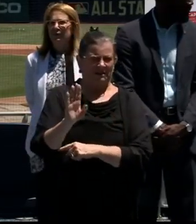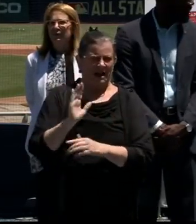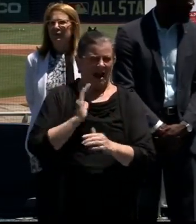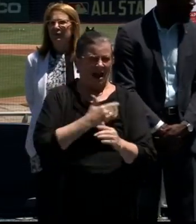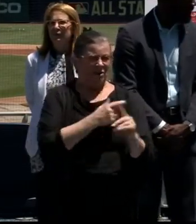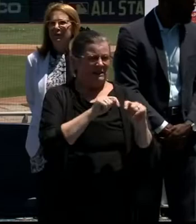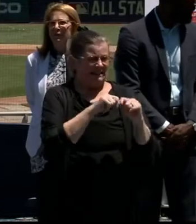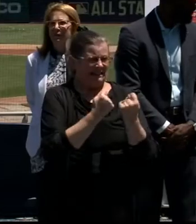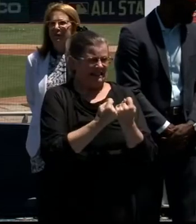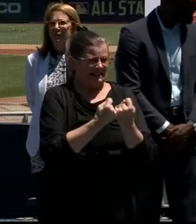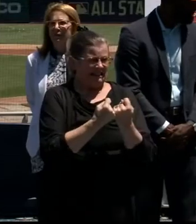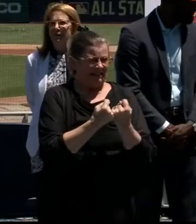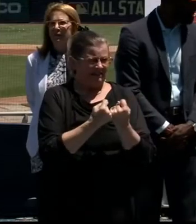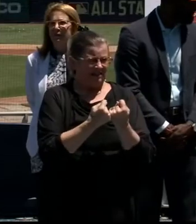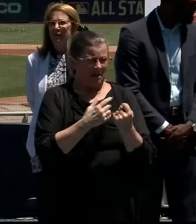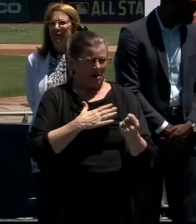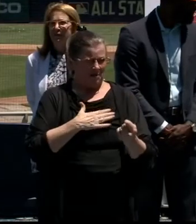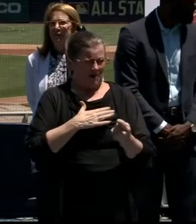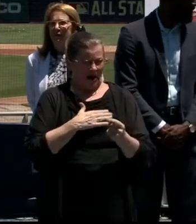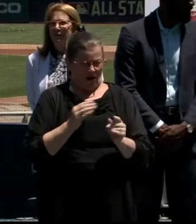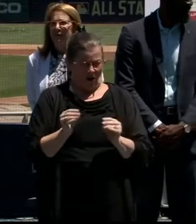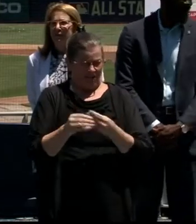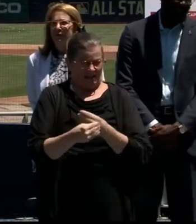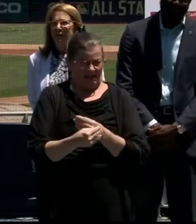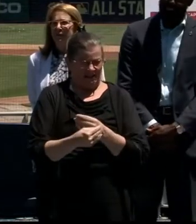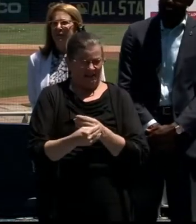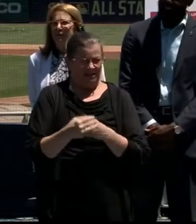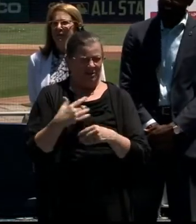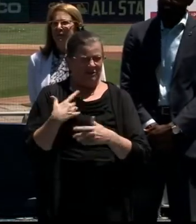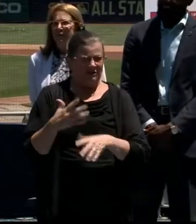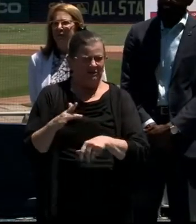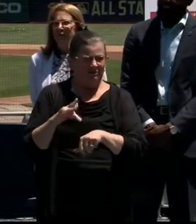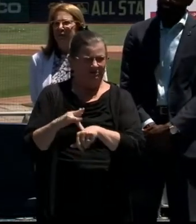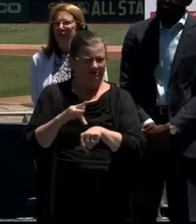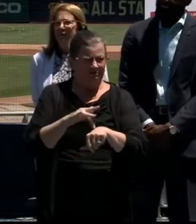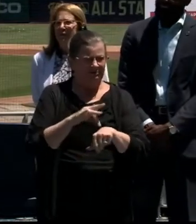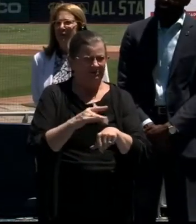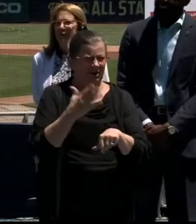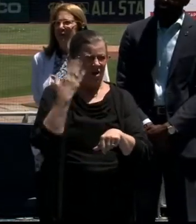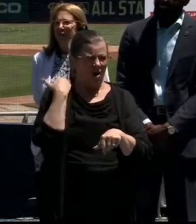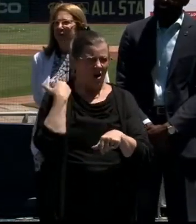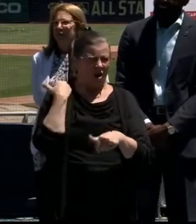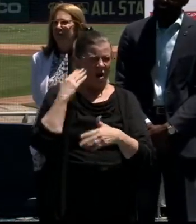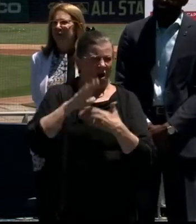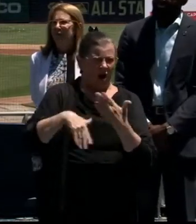GOING DOWN TO THE LAST ALL-STAR GAME TO SEE HOW IT OPERATED, AND